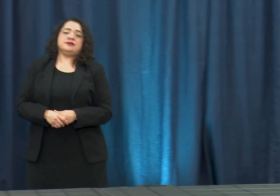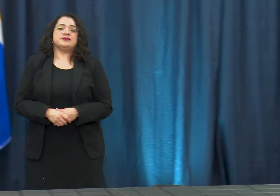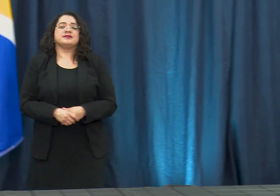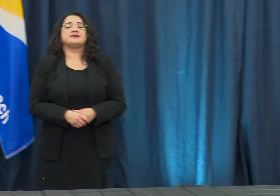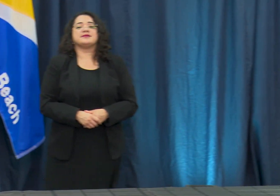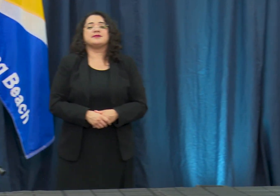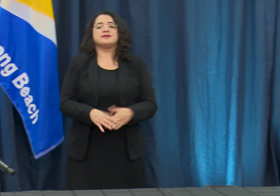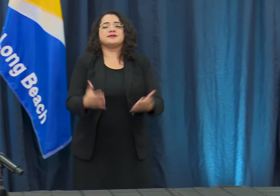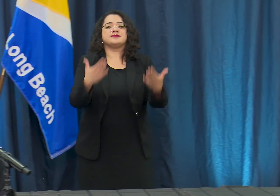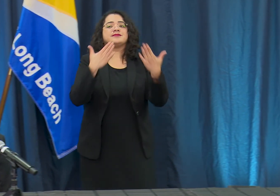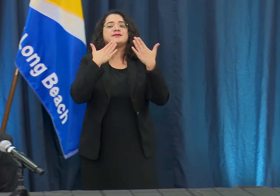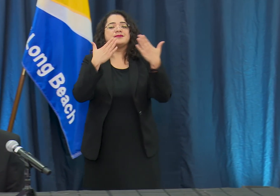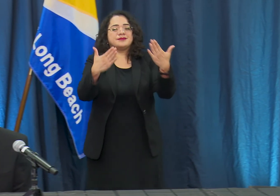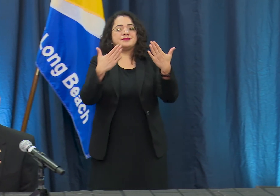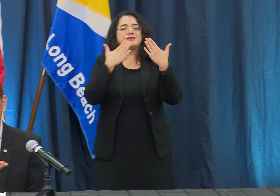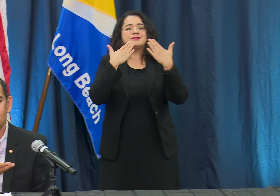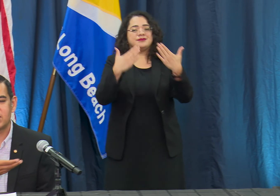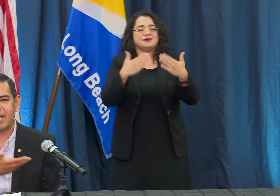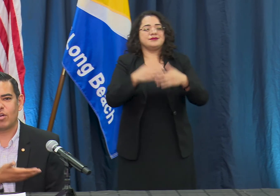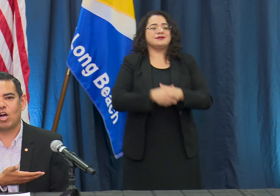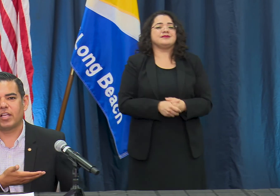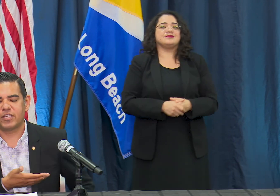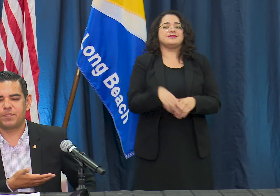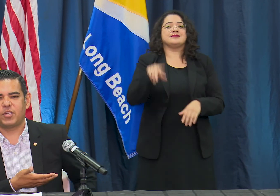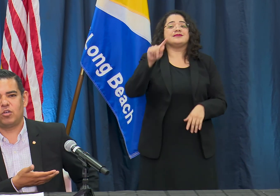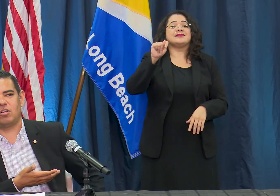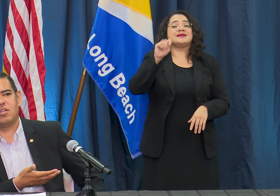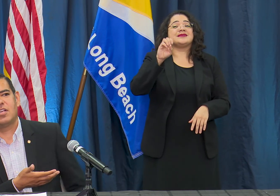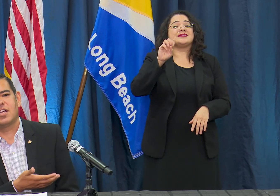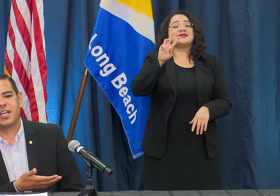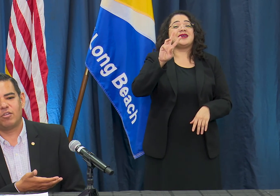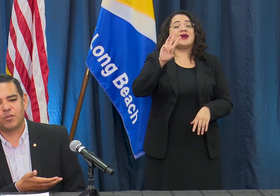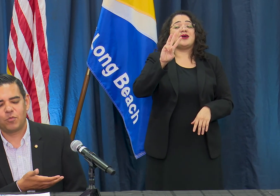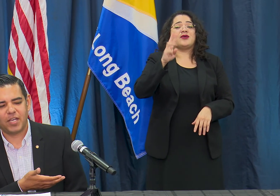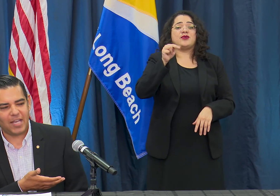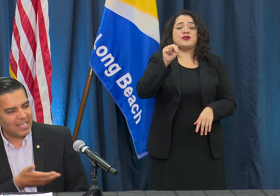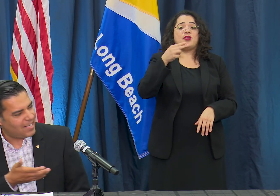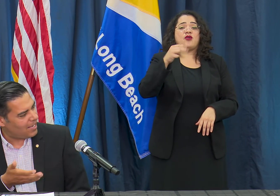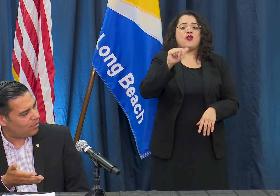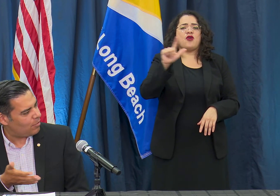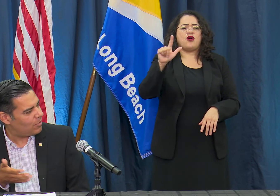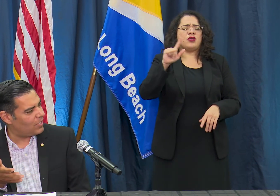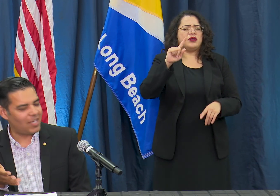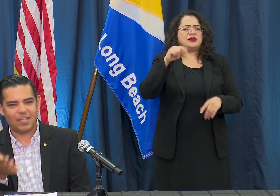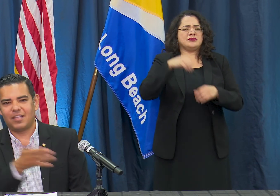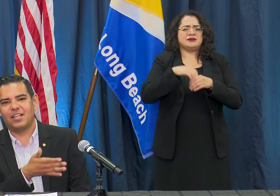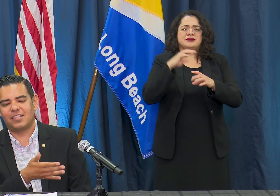silica tuvimos une in town hall on espanol kerkoff way a year or the antis